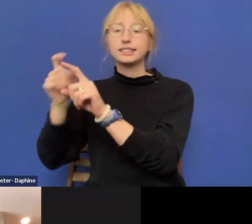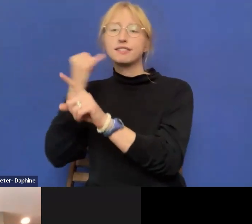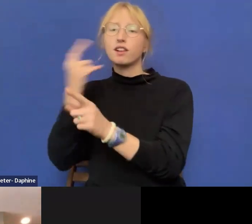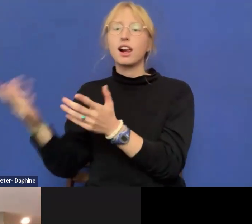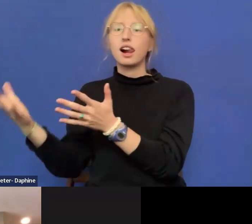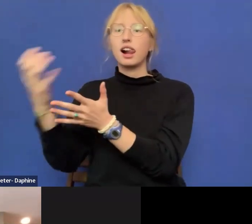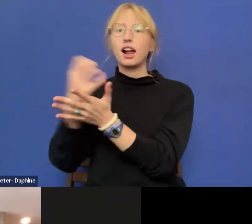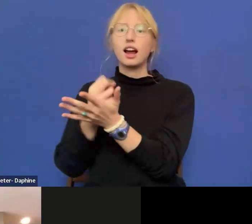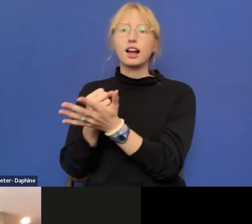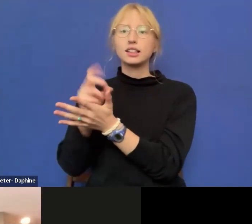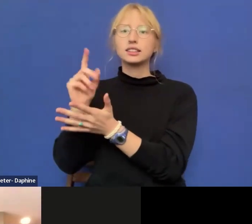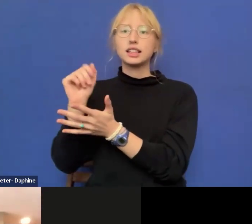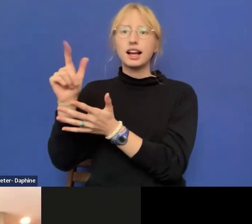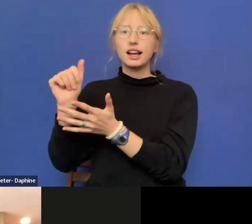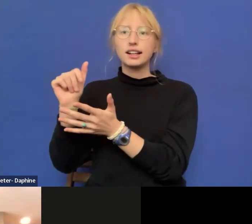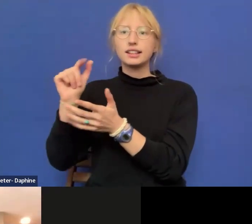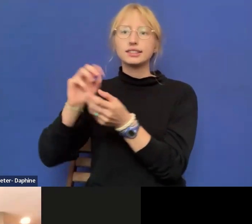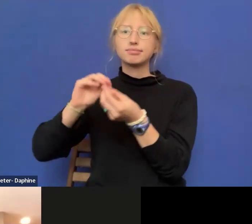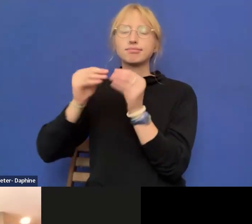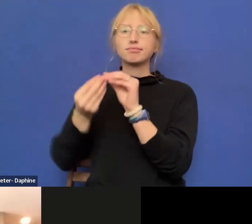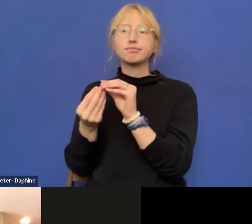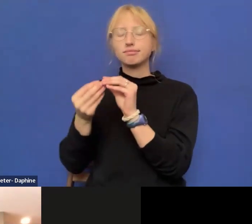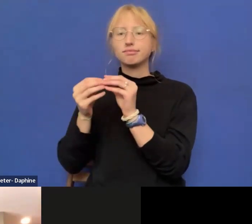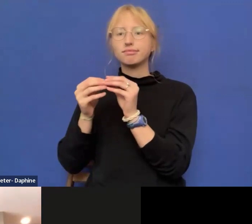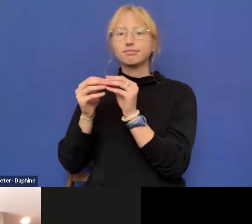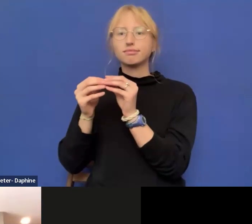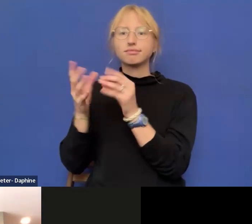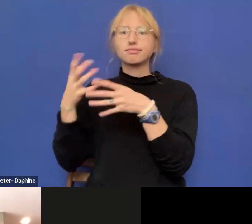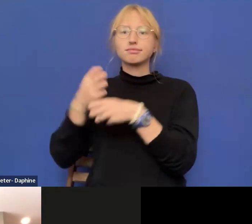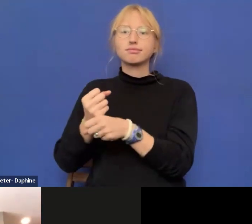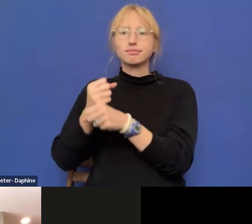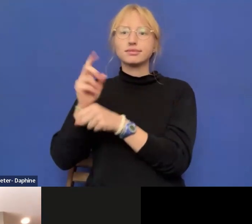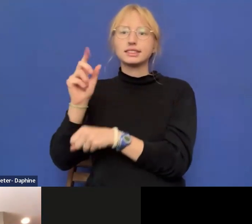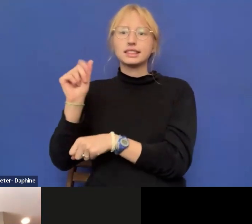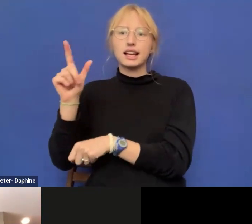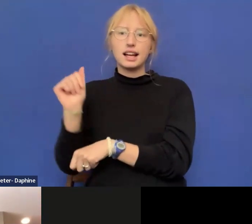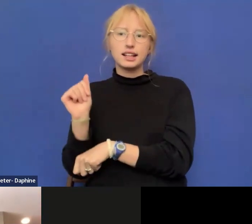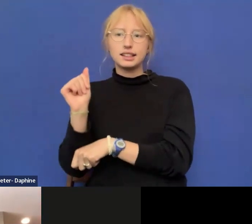and synthesizing and composing them you can present them in short